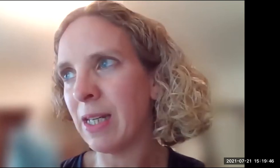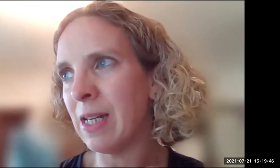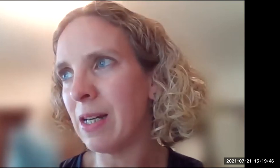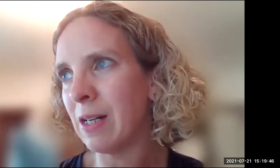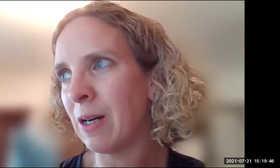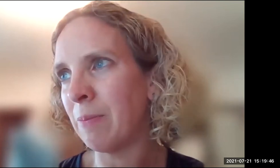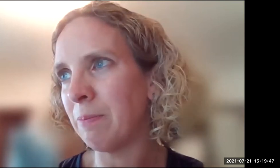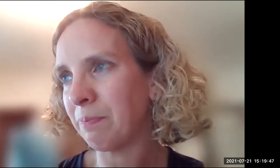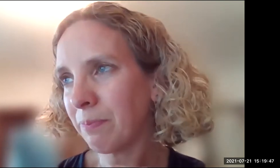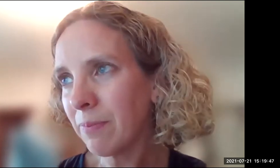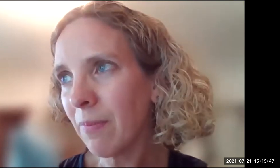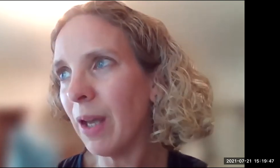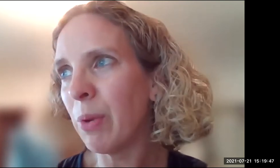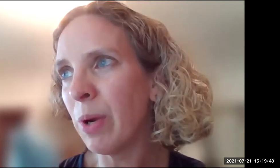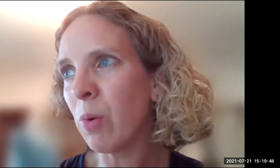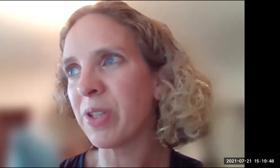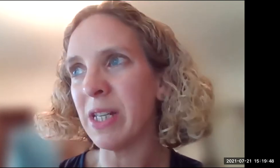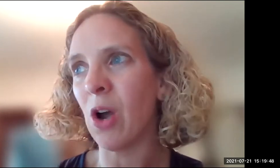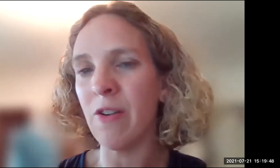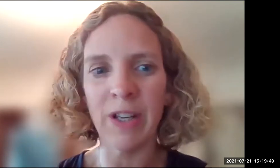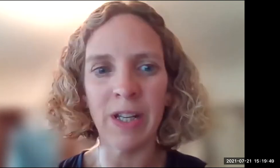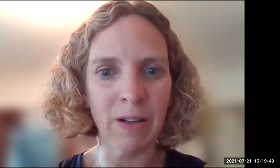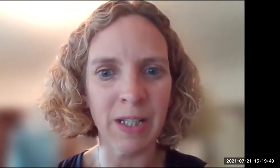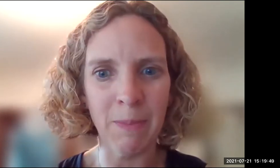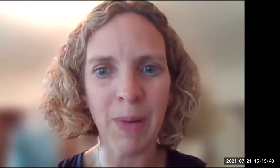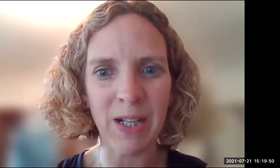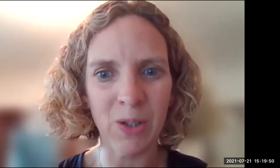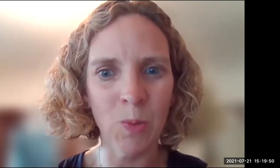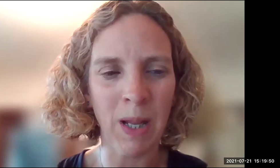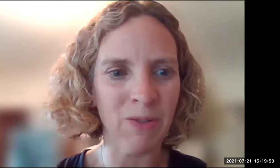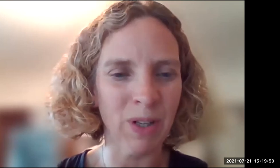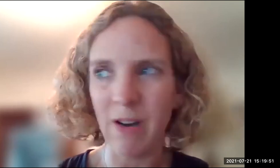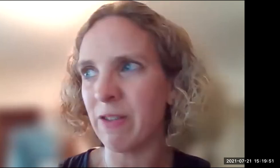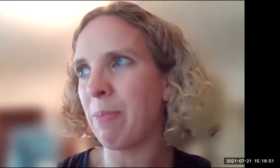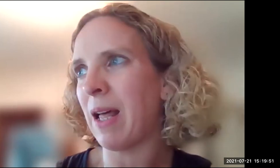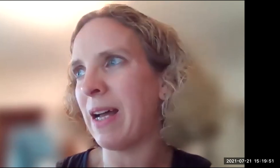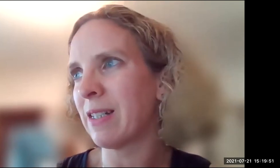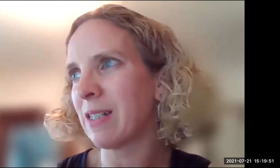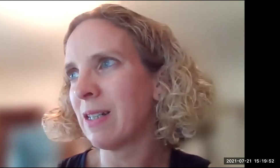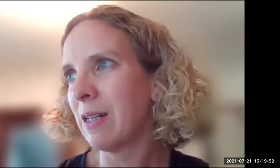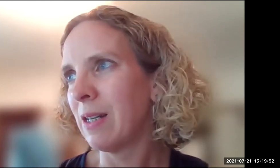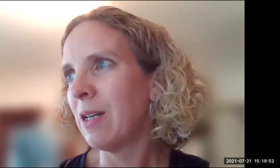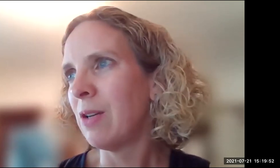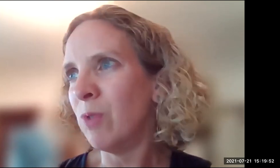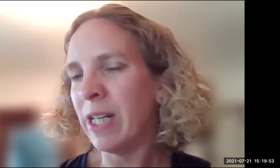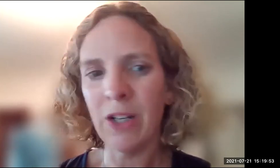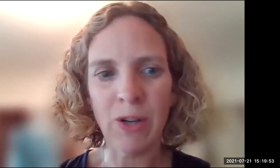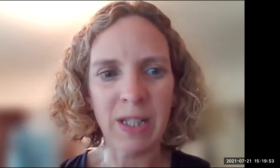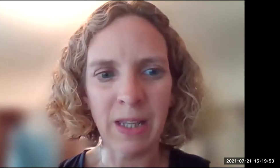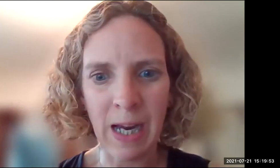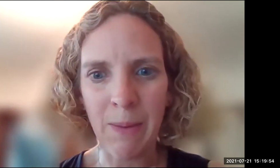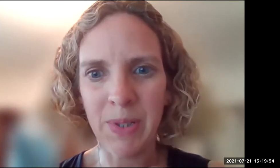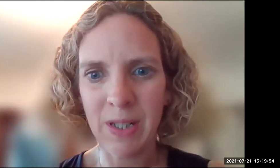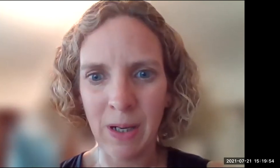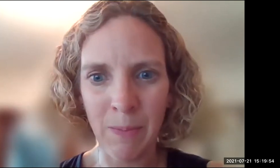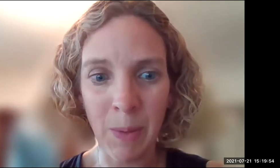center. And it really addresses those